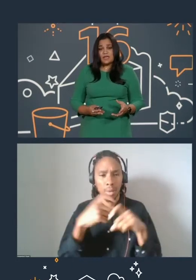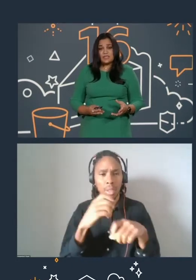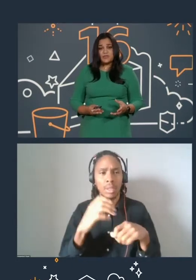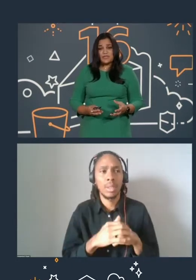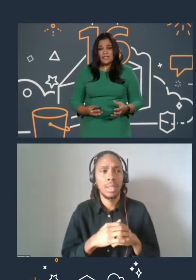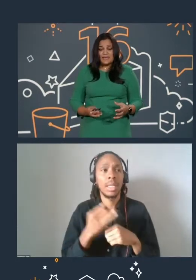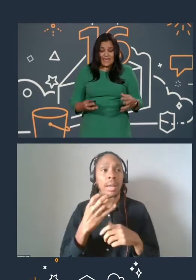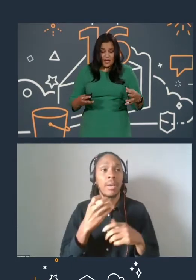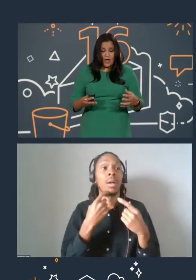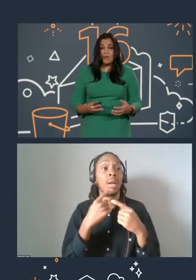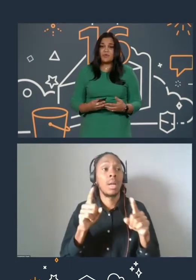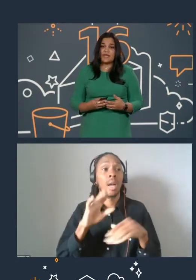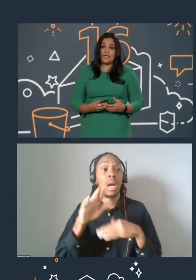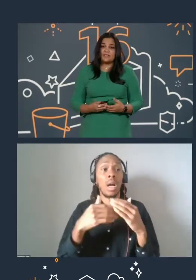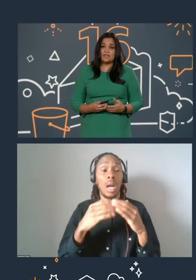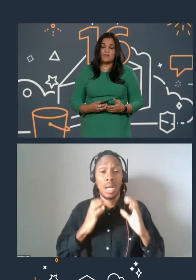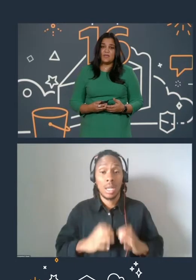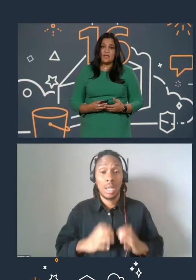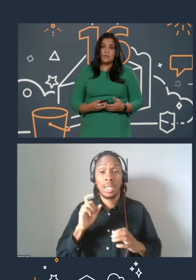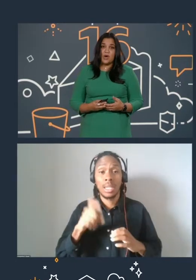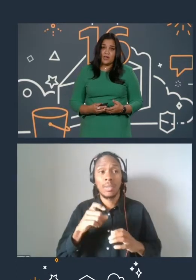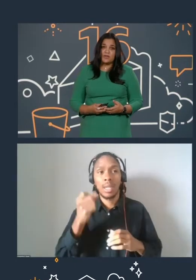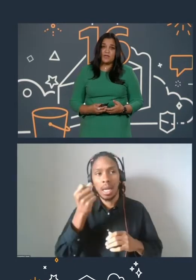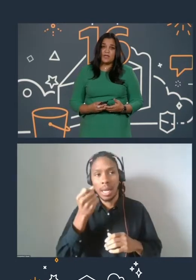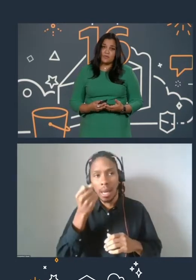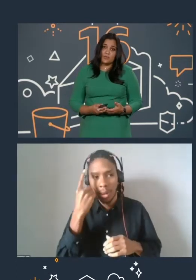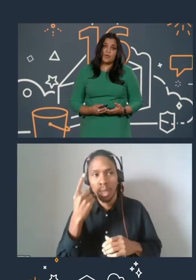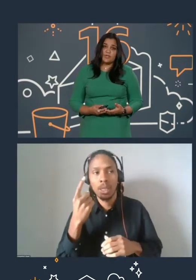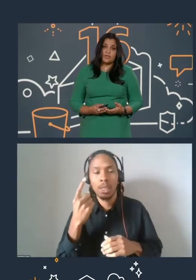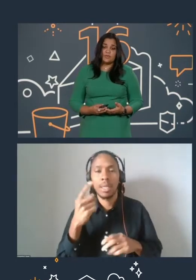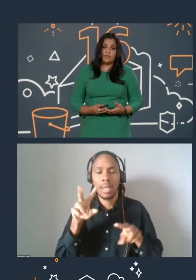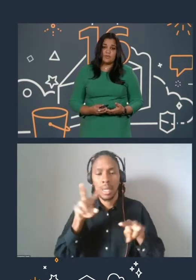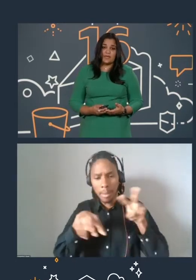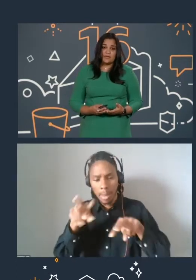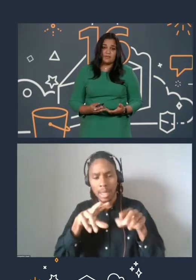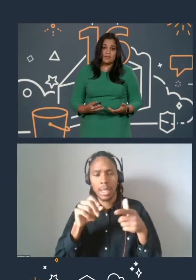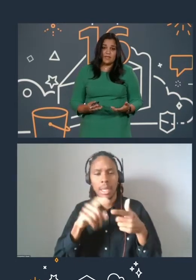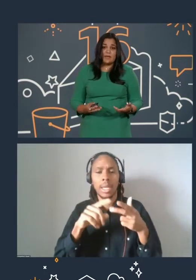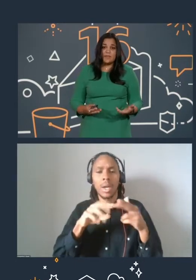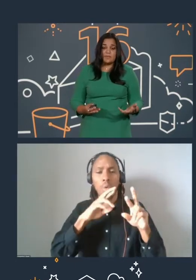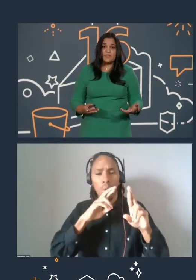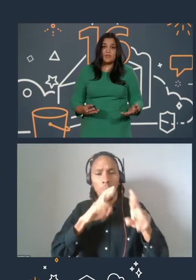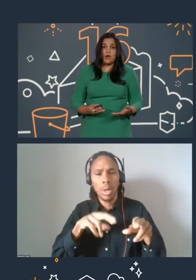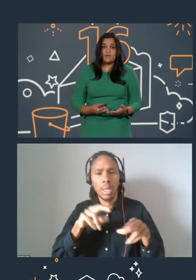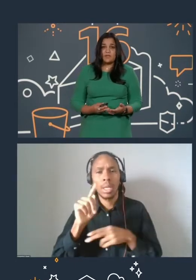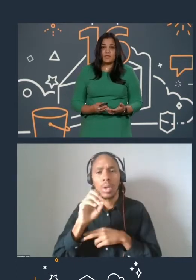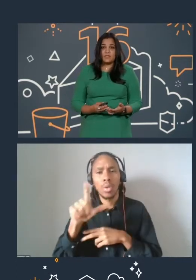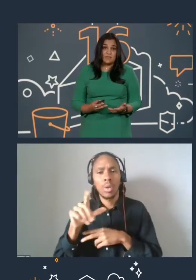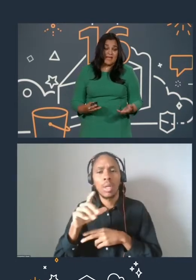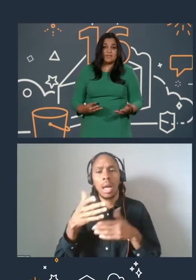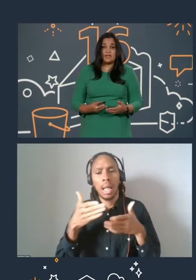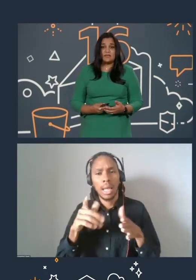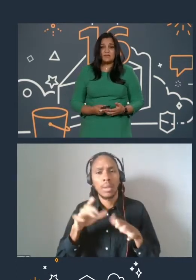customers need a comprehensive monitoring and reporting tool that can enable them to do all of this at scale.